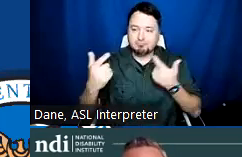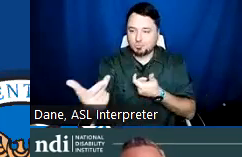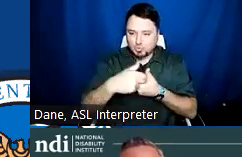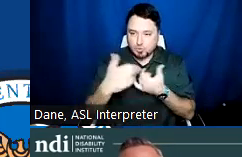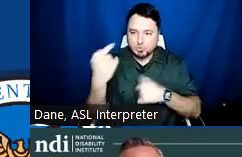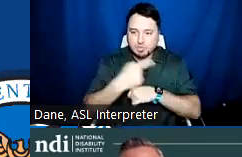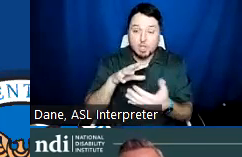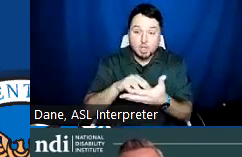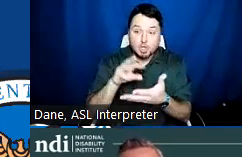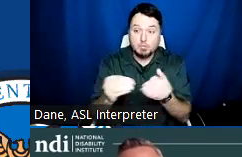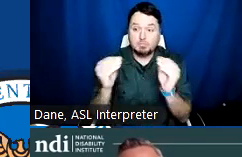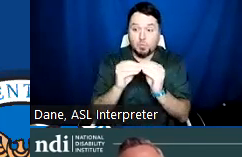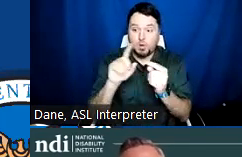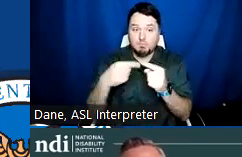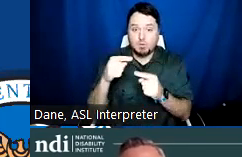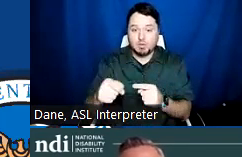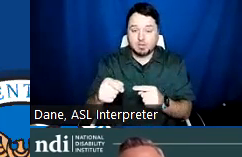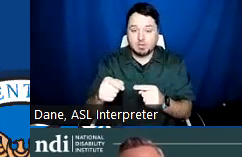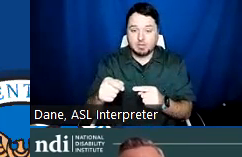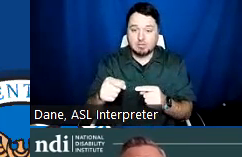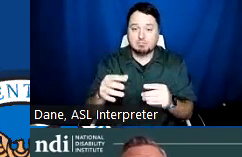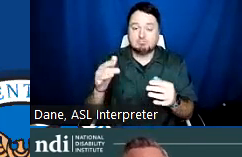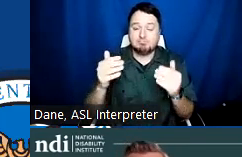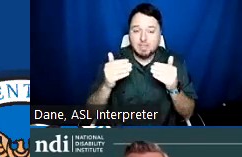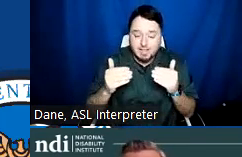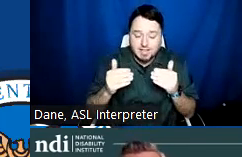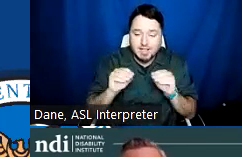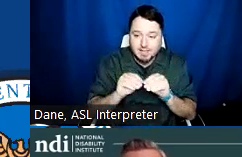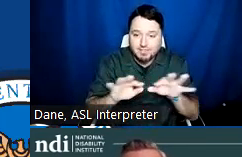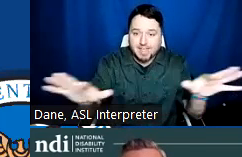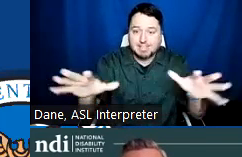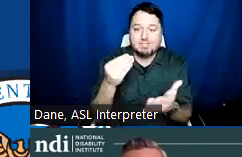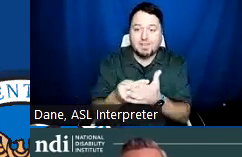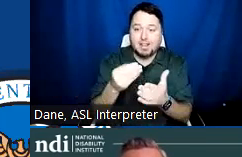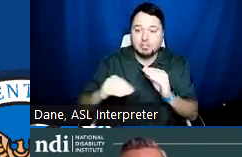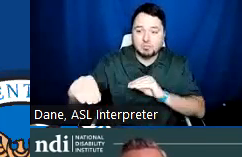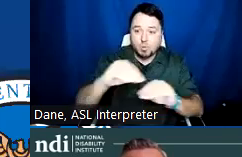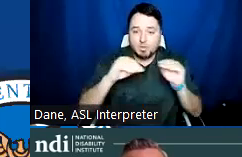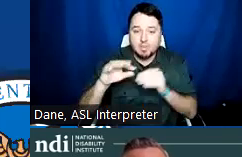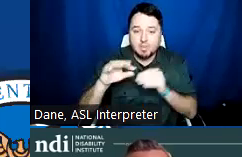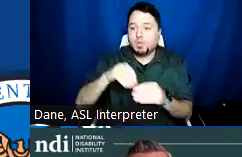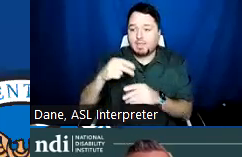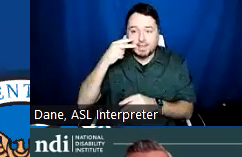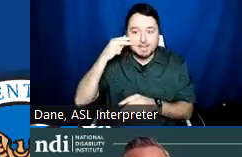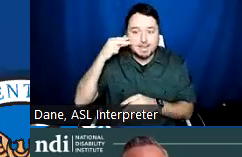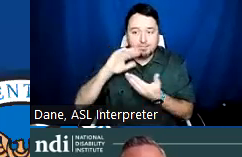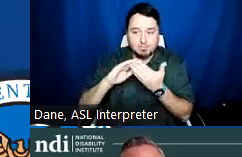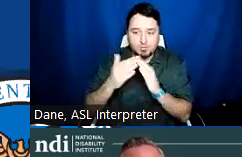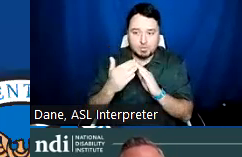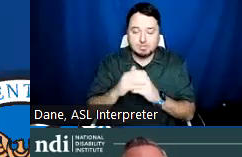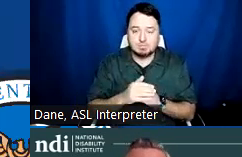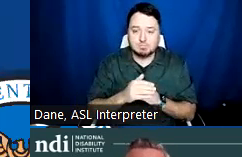more about Advancing Financial Mobility within Native Communities. Today's virtual dialogue,